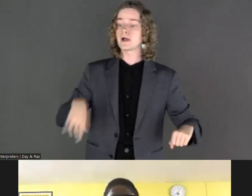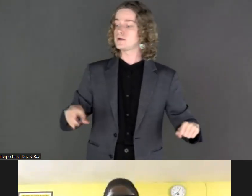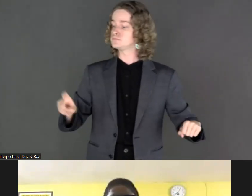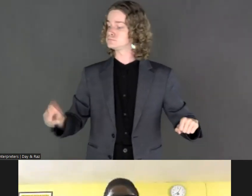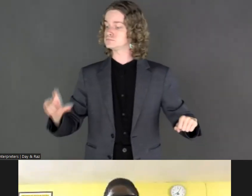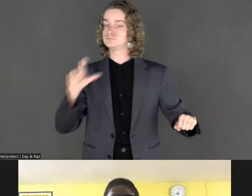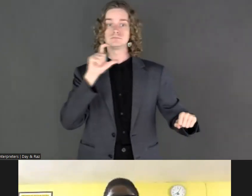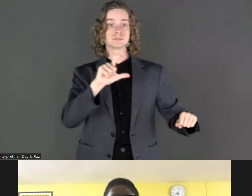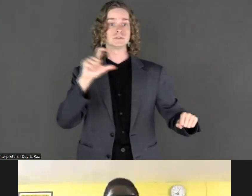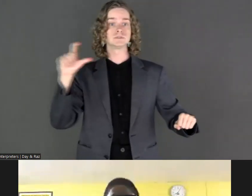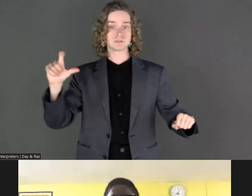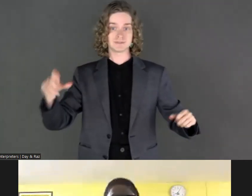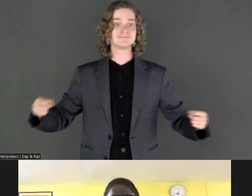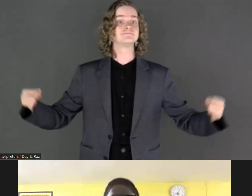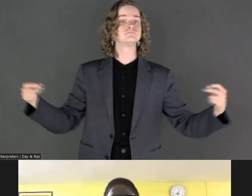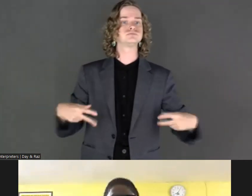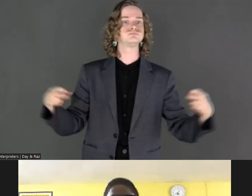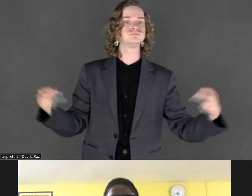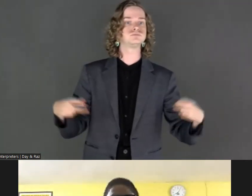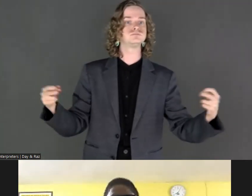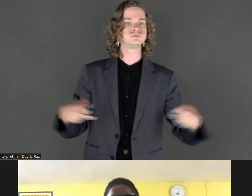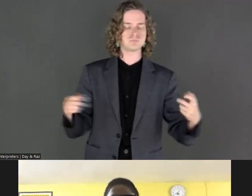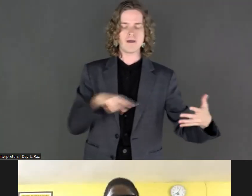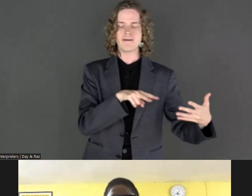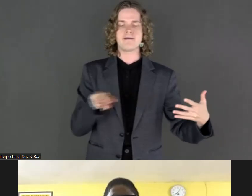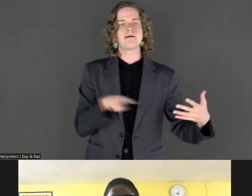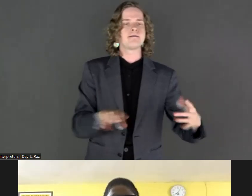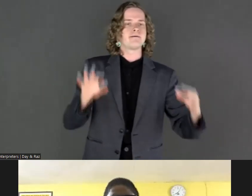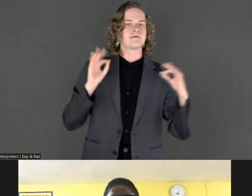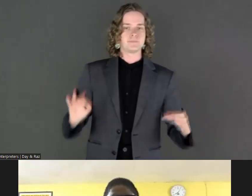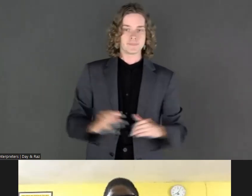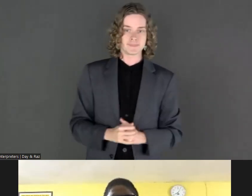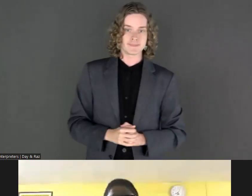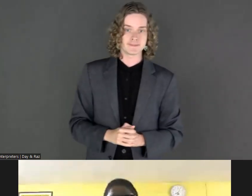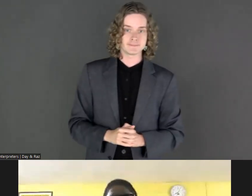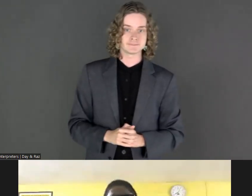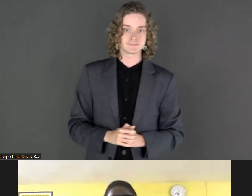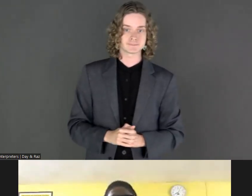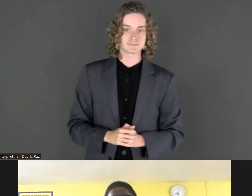The interpretation button on the bottom of your screen presented is the glue will allow you to